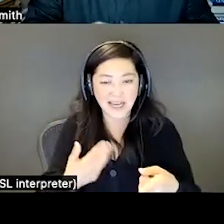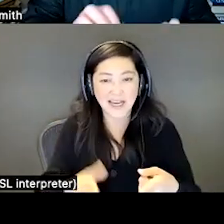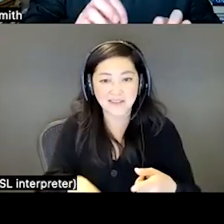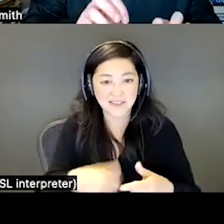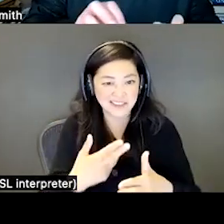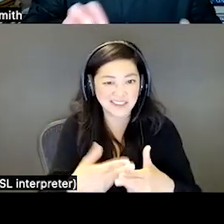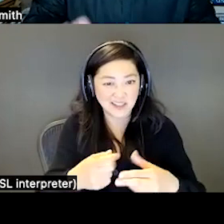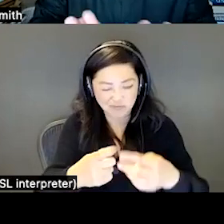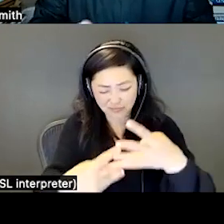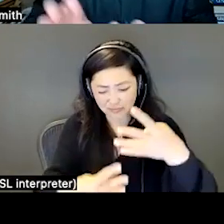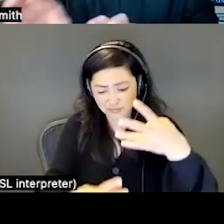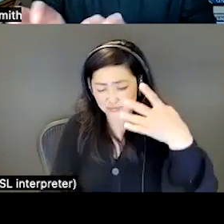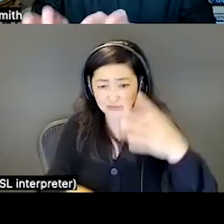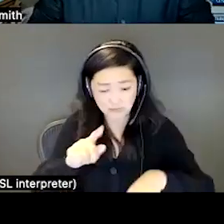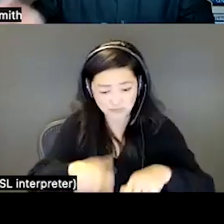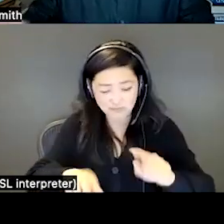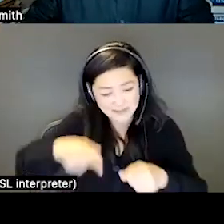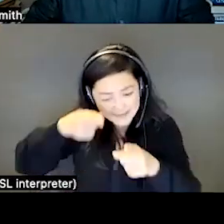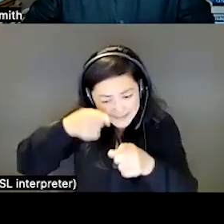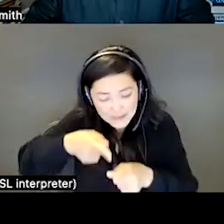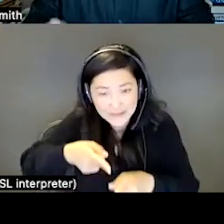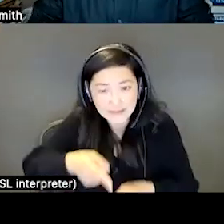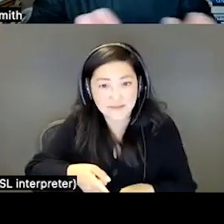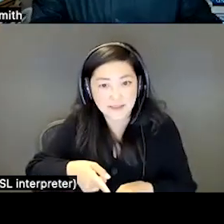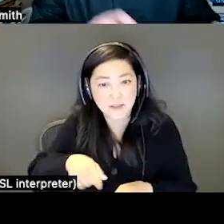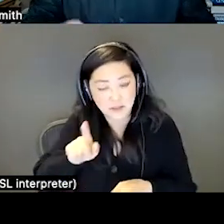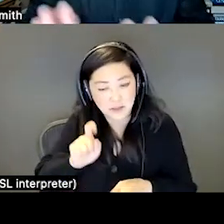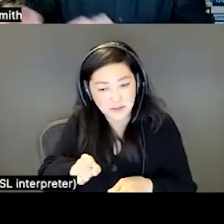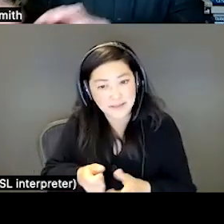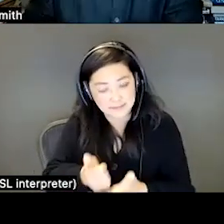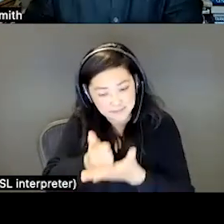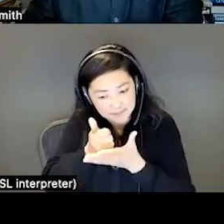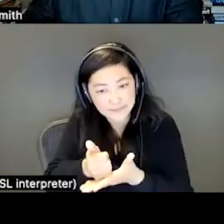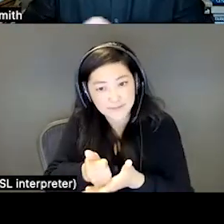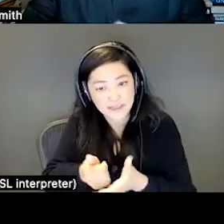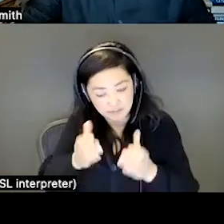and we've got to be able to help customers discover within those niches of interest.